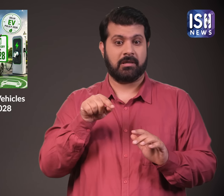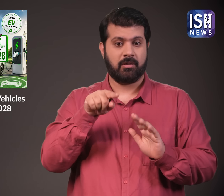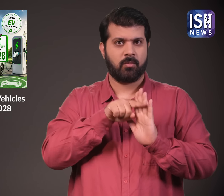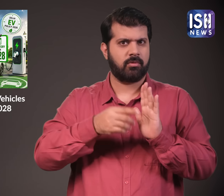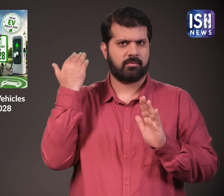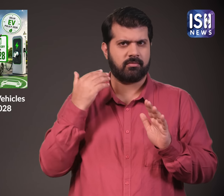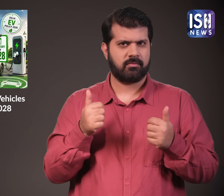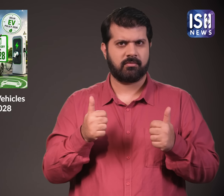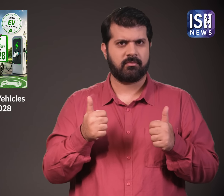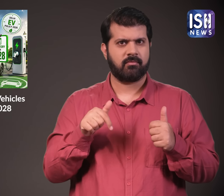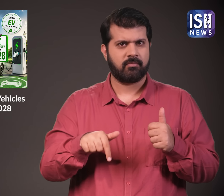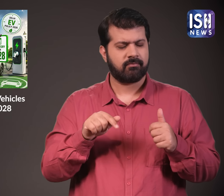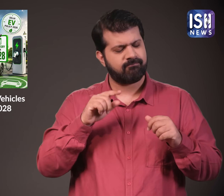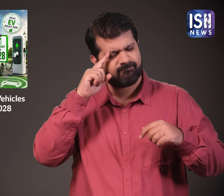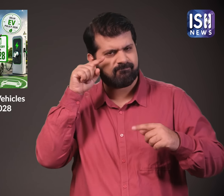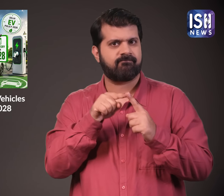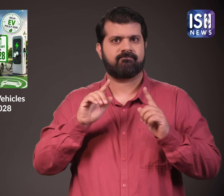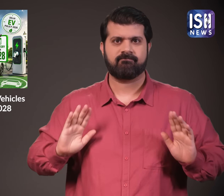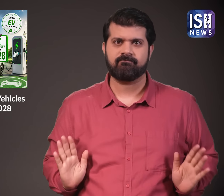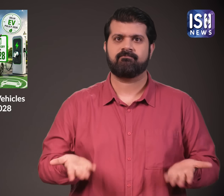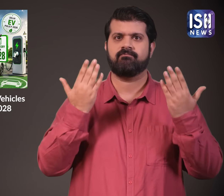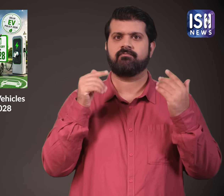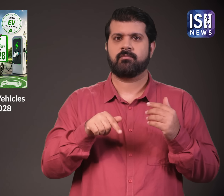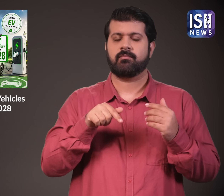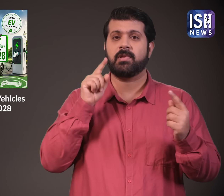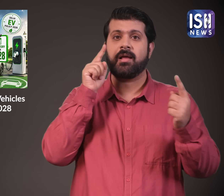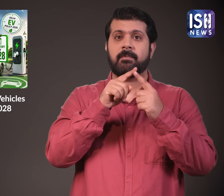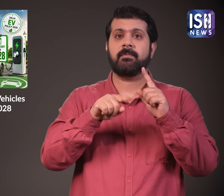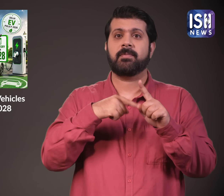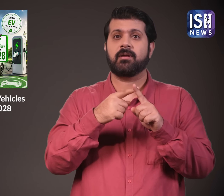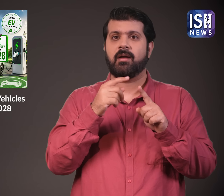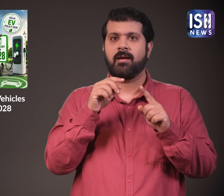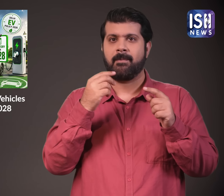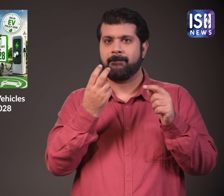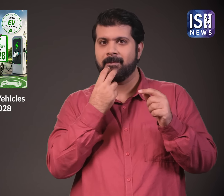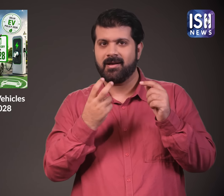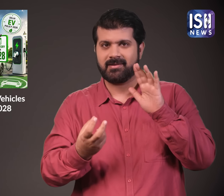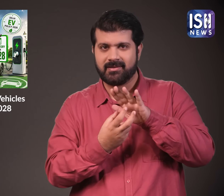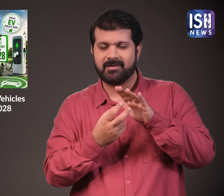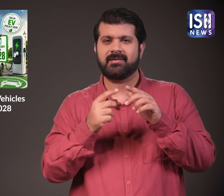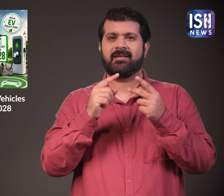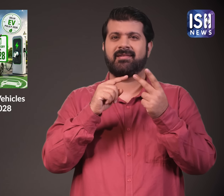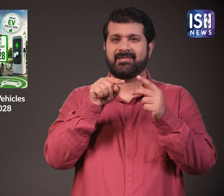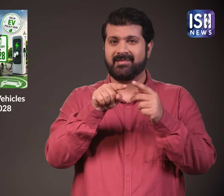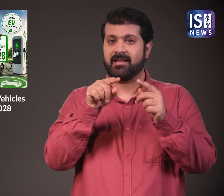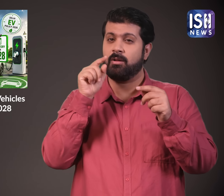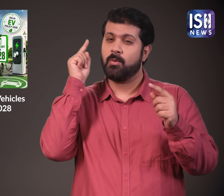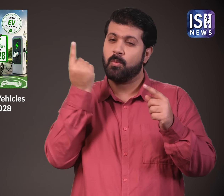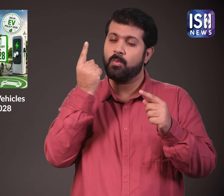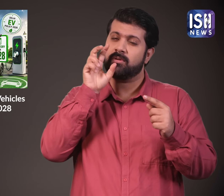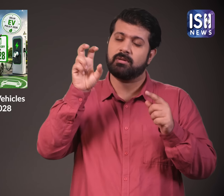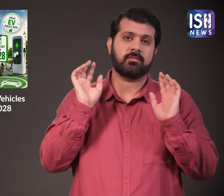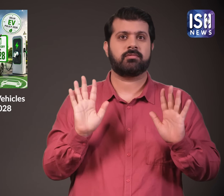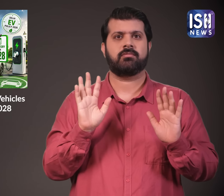Unlike the previous policy, the government will now focus only on battery-powered EVs.